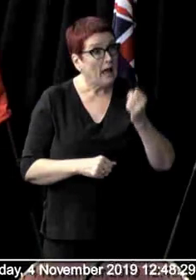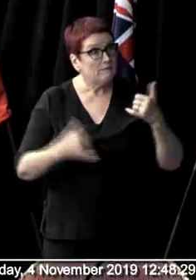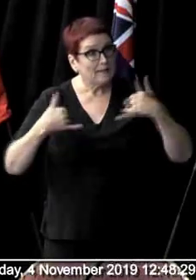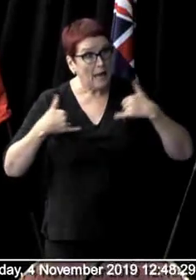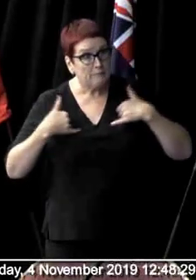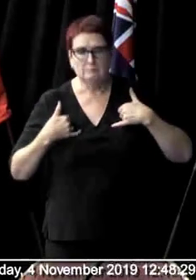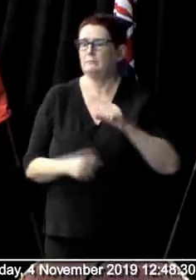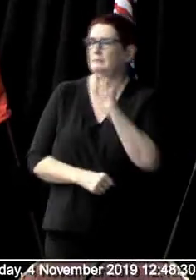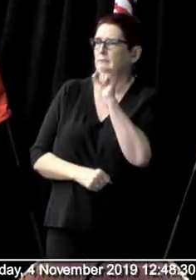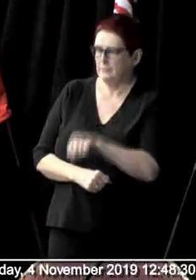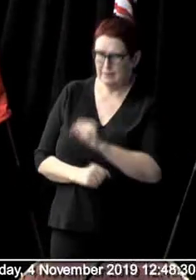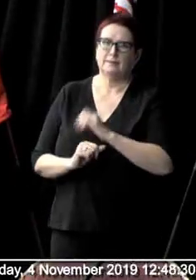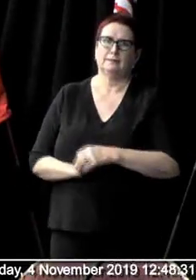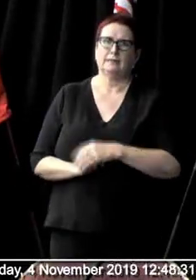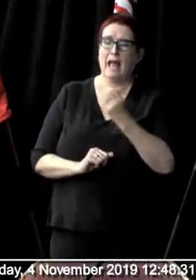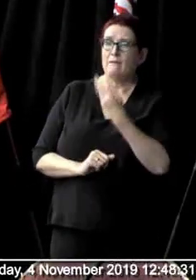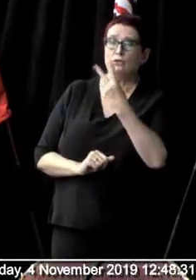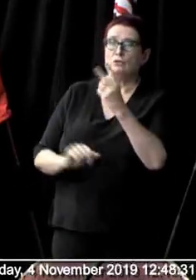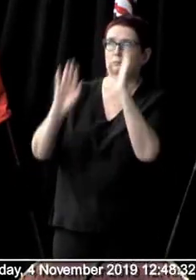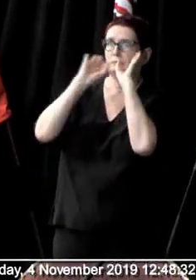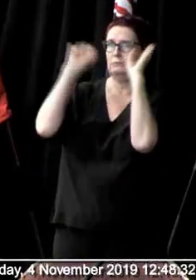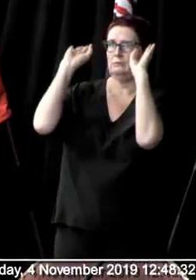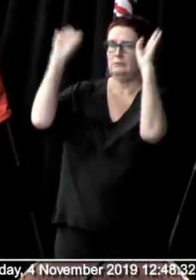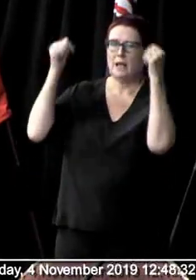And we’ve had two amazingly successful school camps.